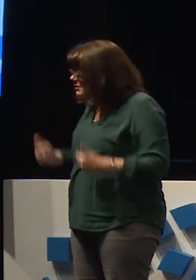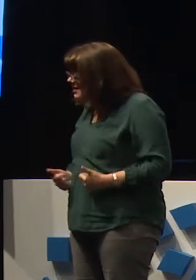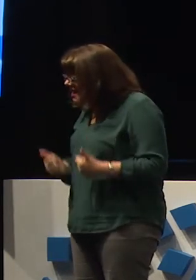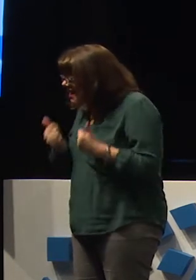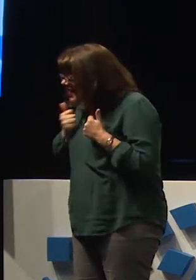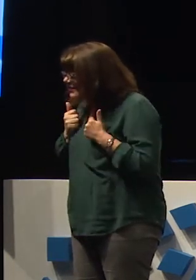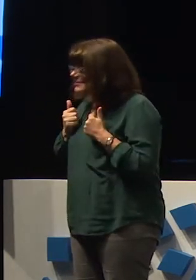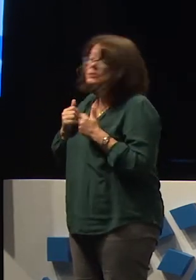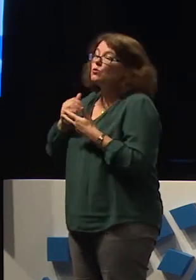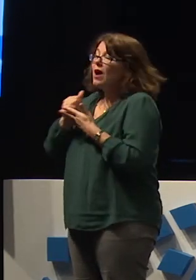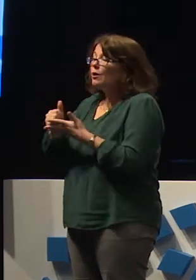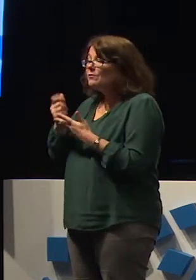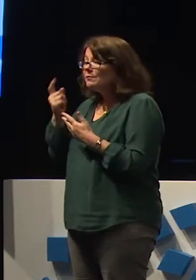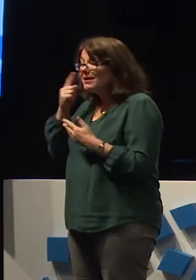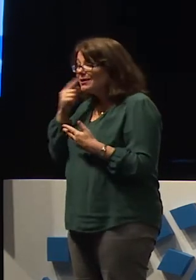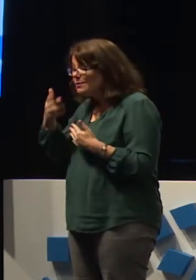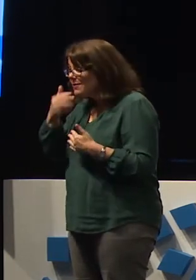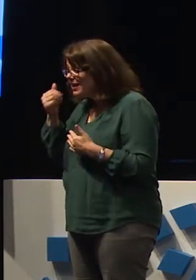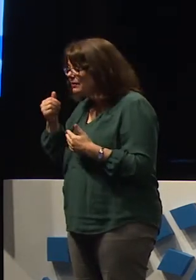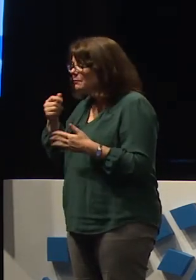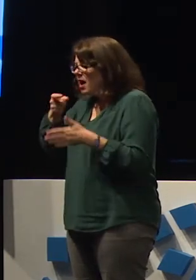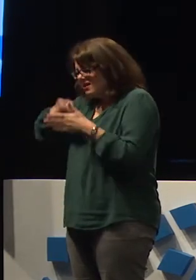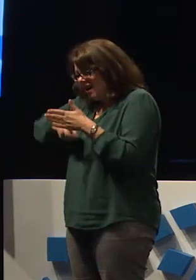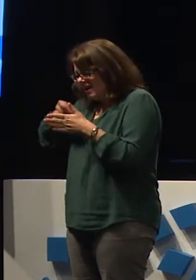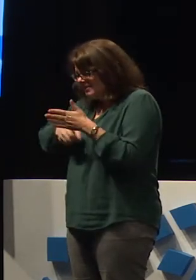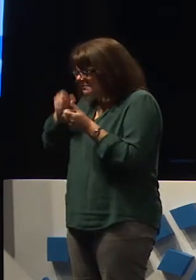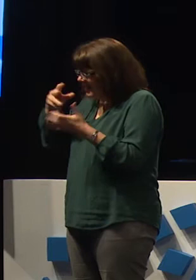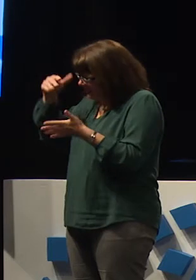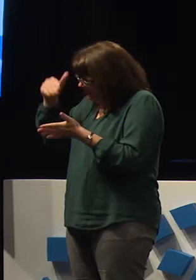better yeah it cost thousands of dollars and it's completely accessible for most